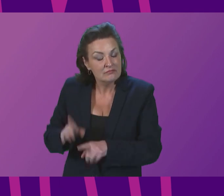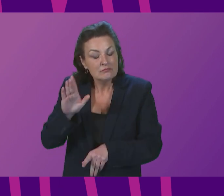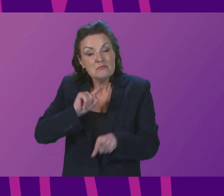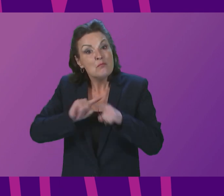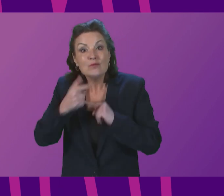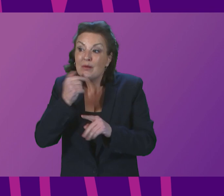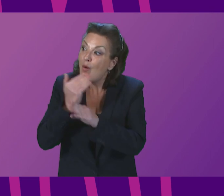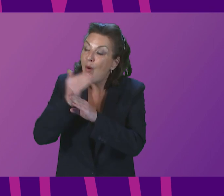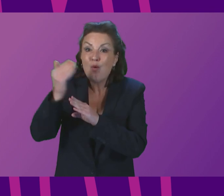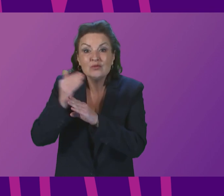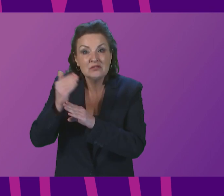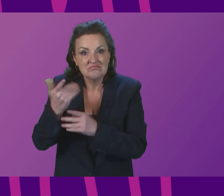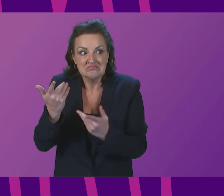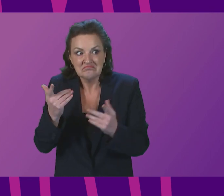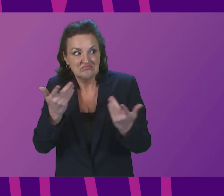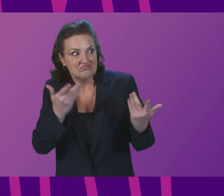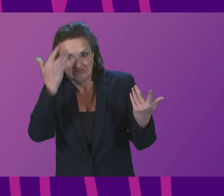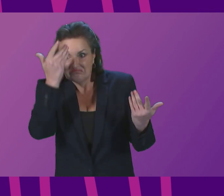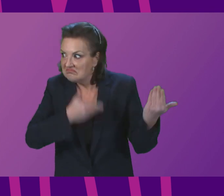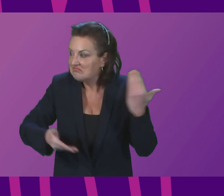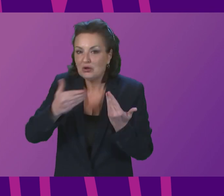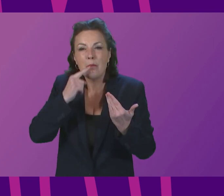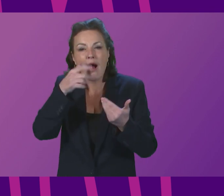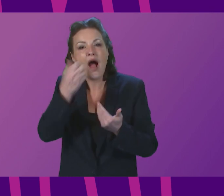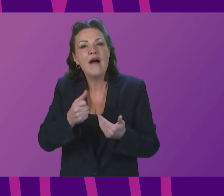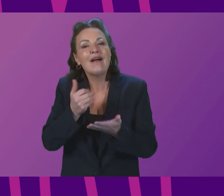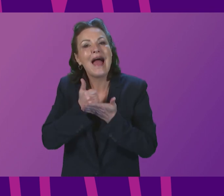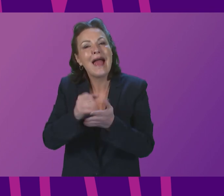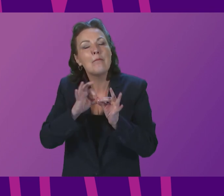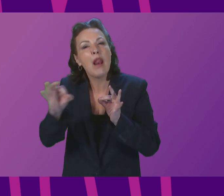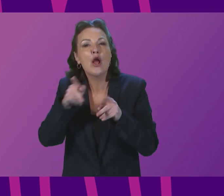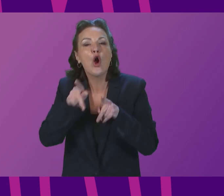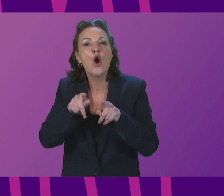Given that shocking statistic, the Hourglass helpline will be a very welcome resource.